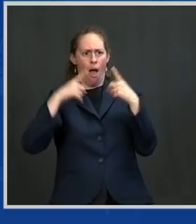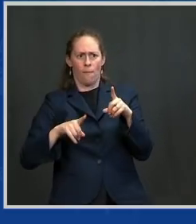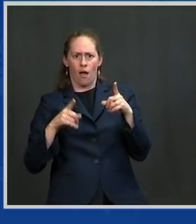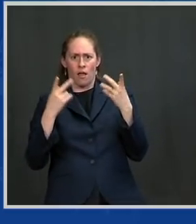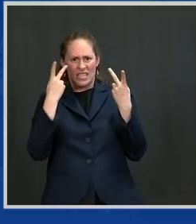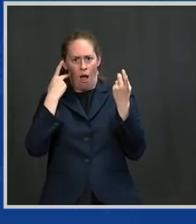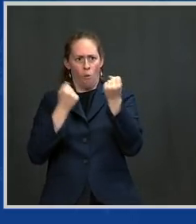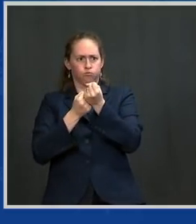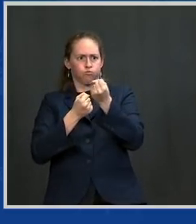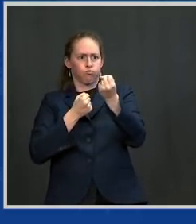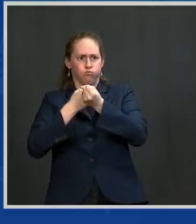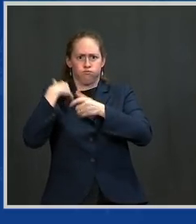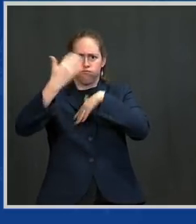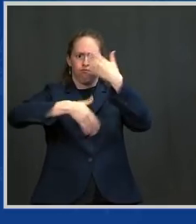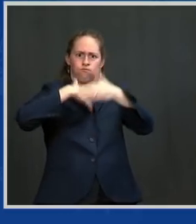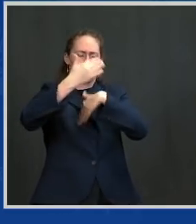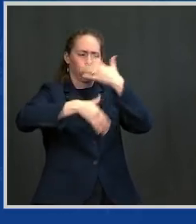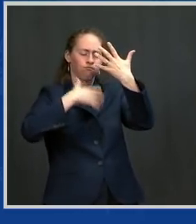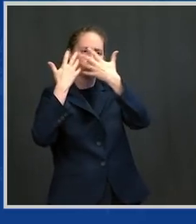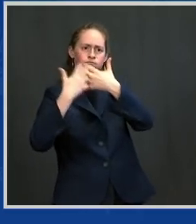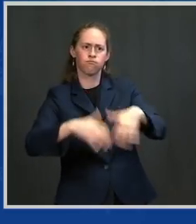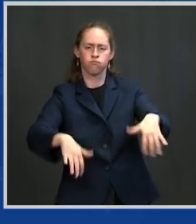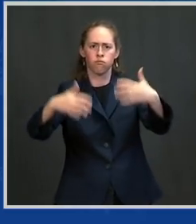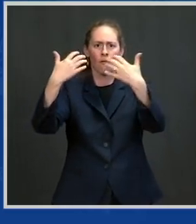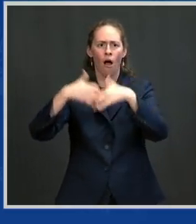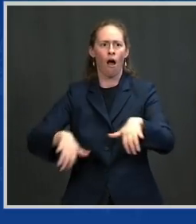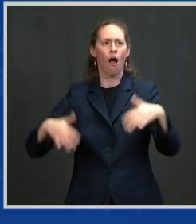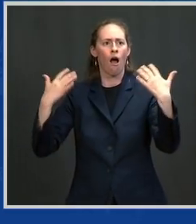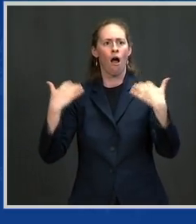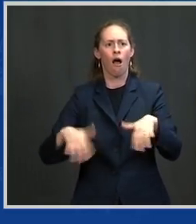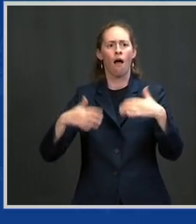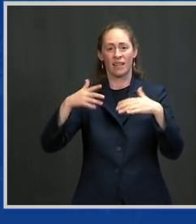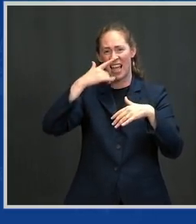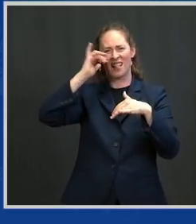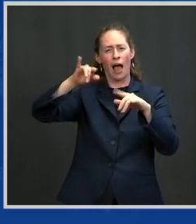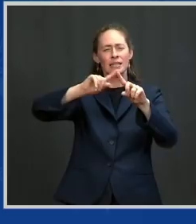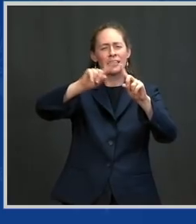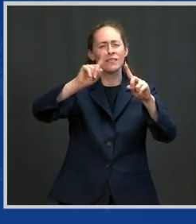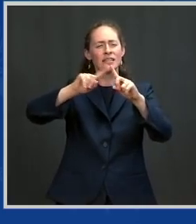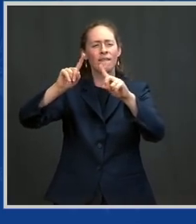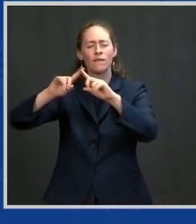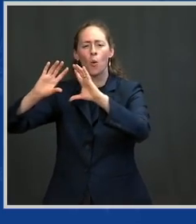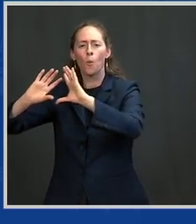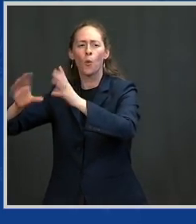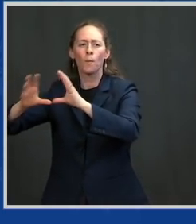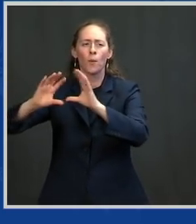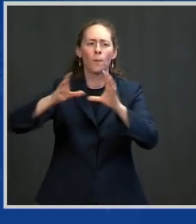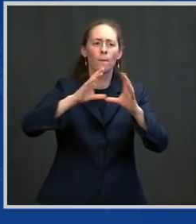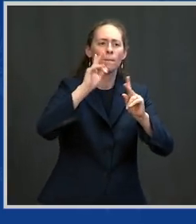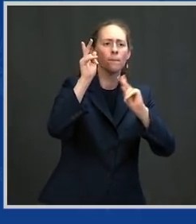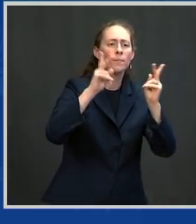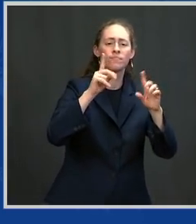Now, we have a group of people who were -- everything from the political rejection of the notion